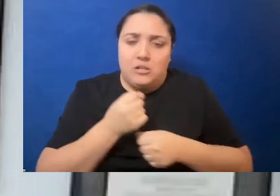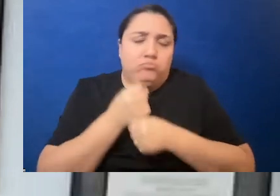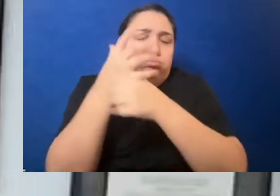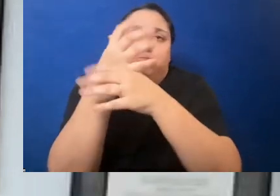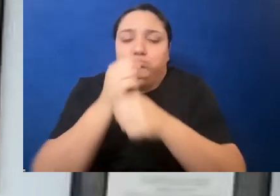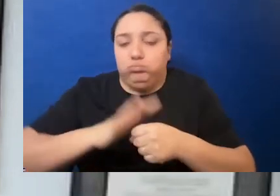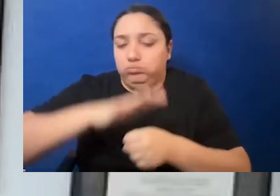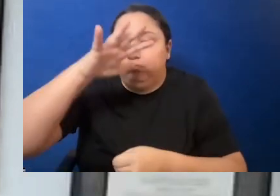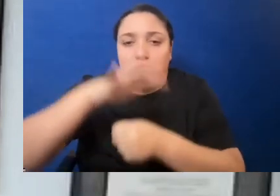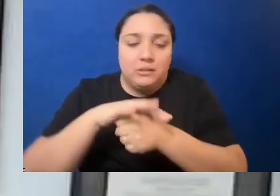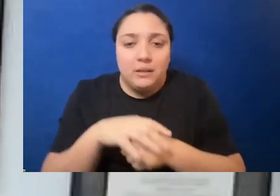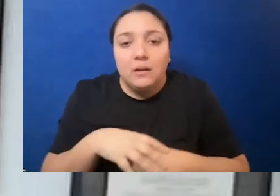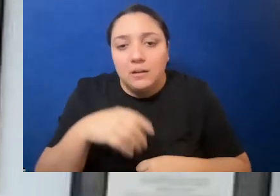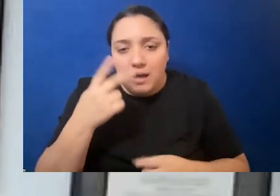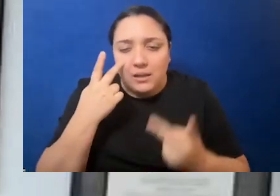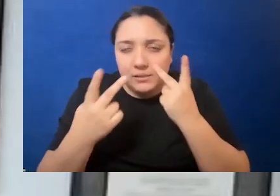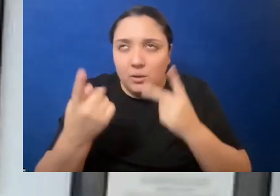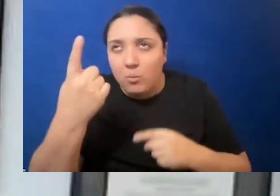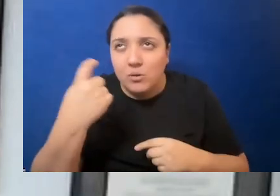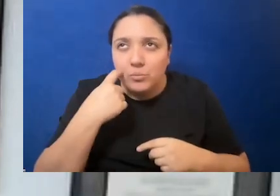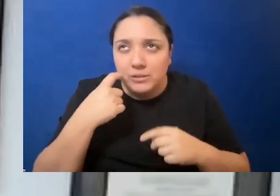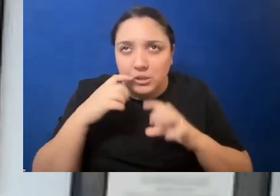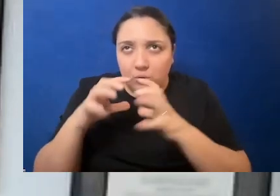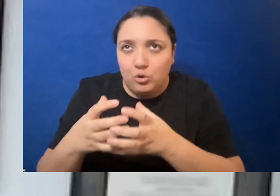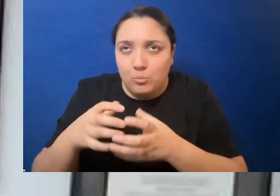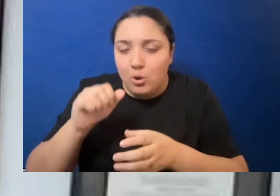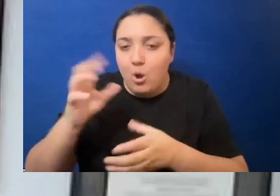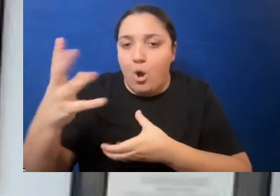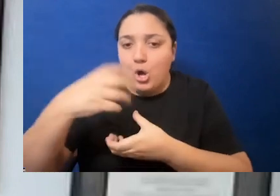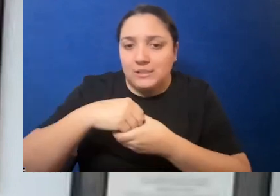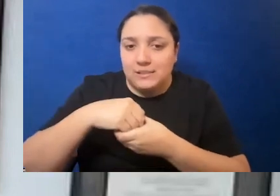LASHES OUT. AND I LEARNED ABOUT A SUBSET OF